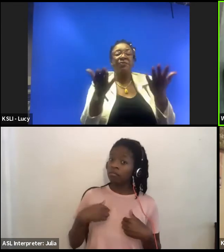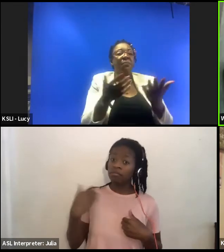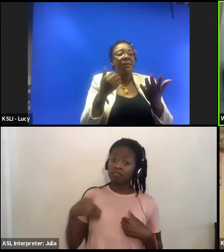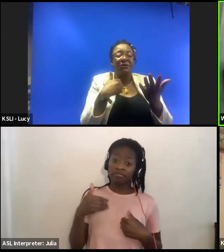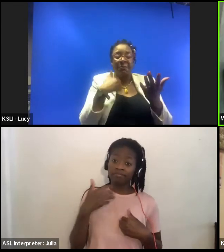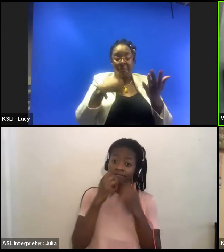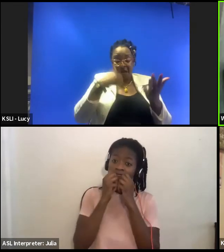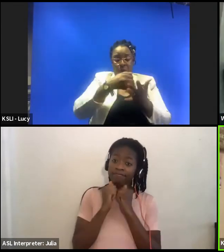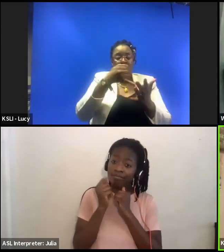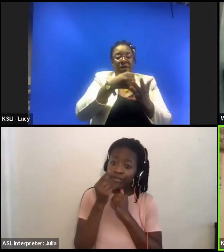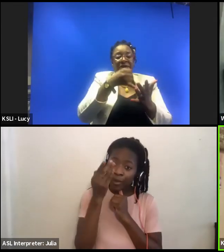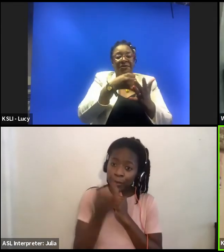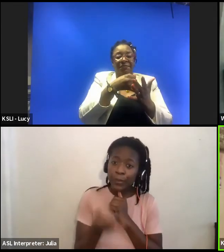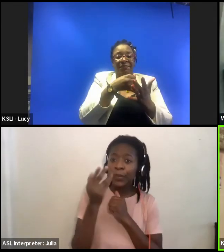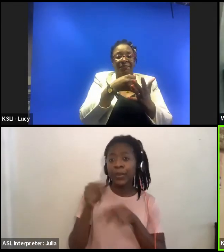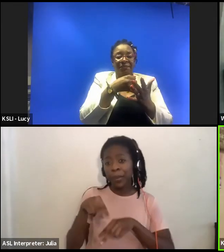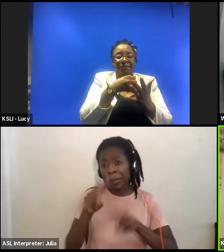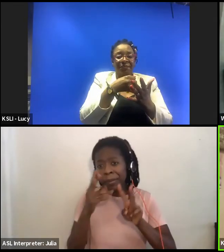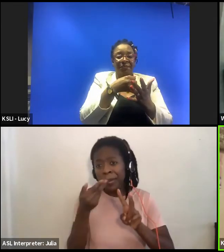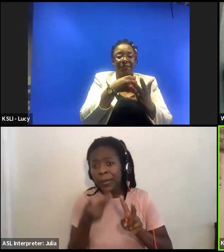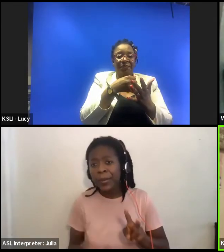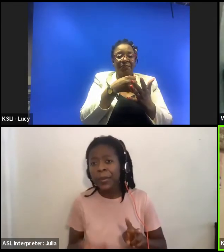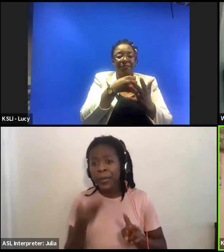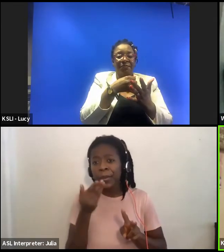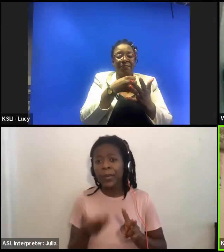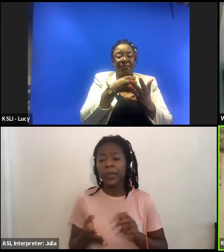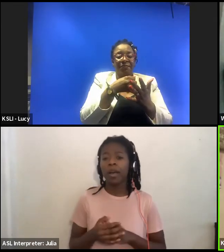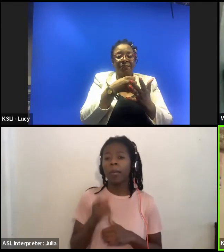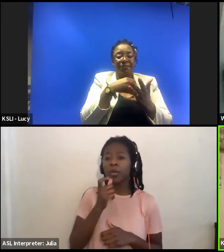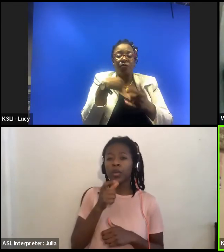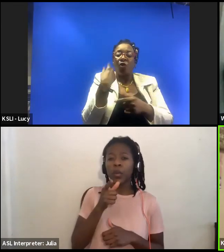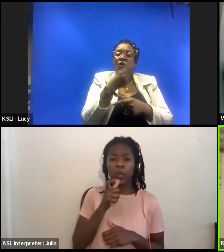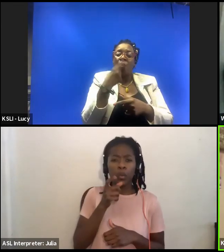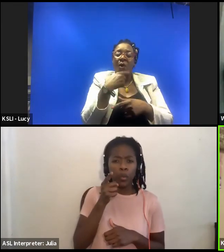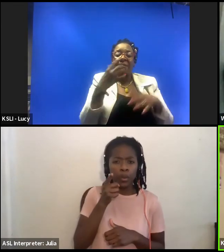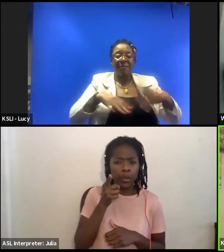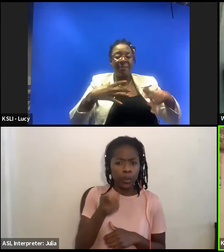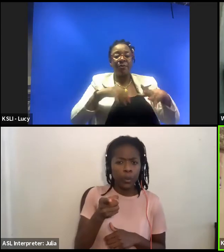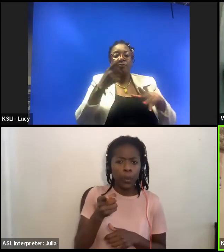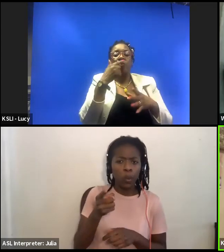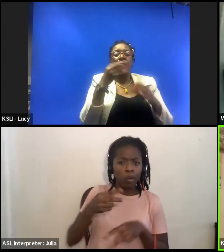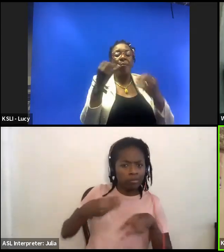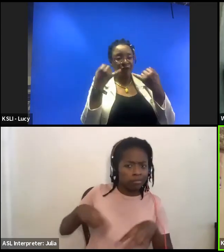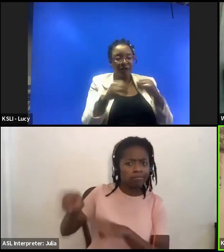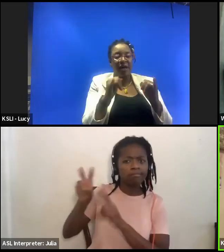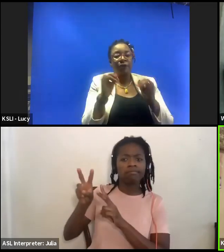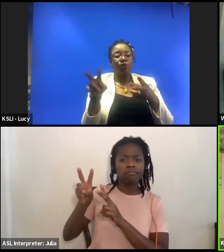(both laugh) And so who are the people you look up to and why? What about their work fascinates you?